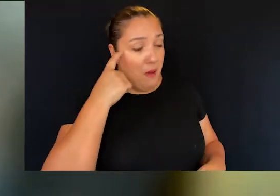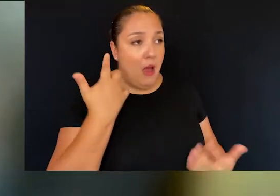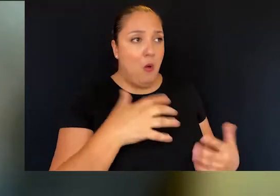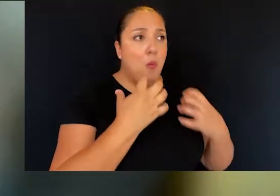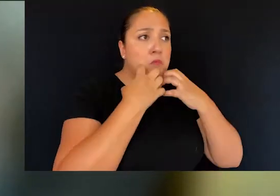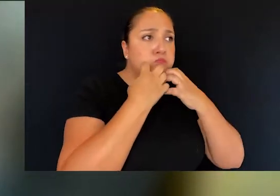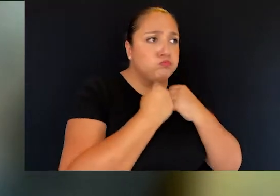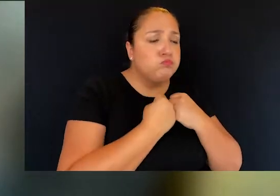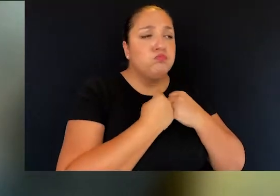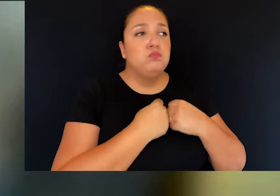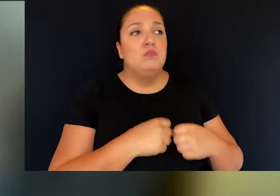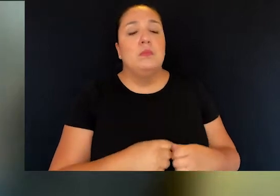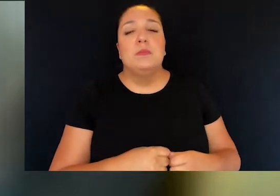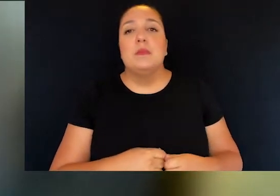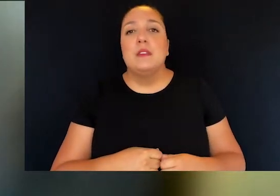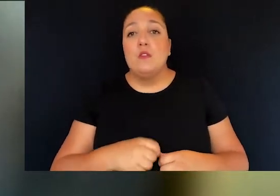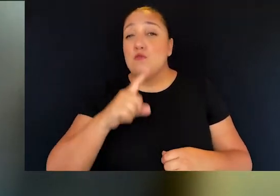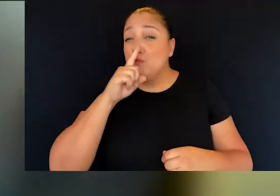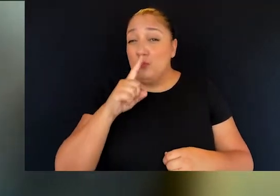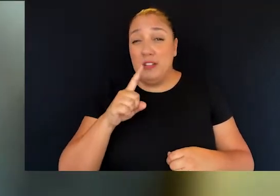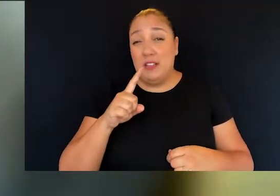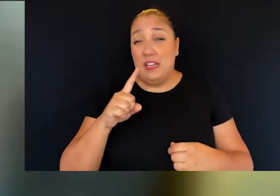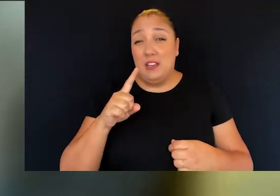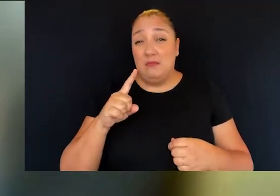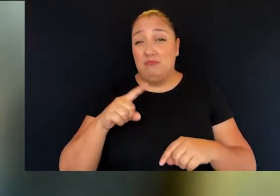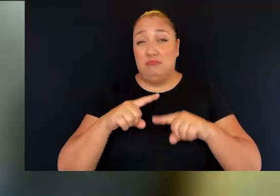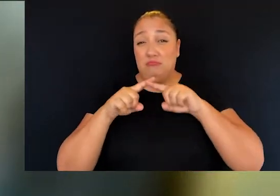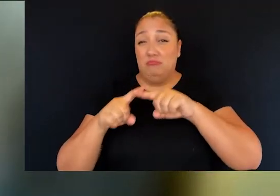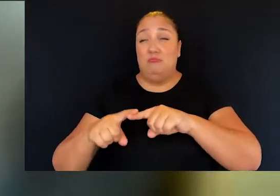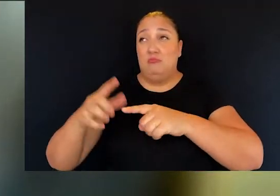on societally constructed ideas of normalcy,